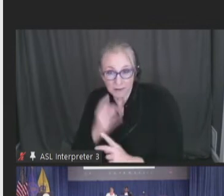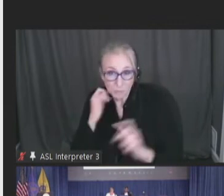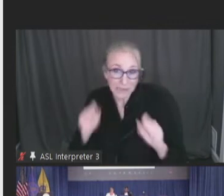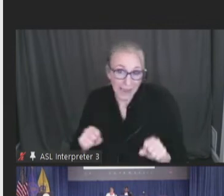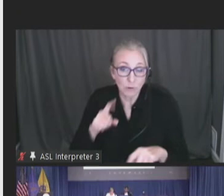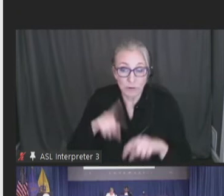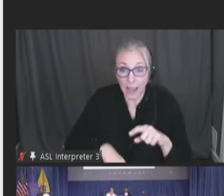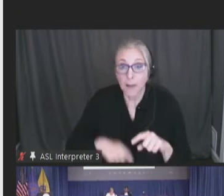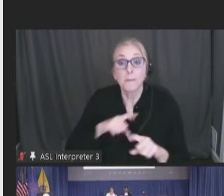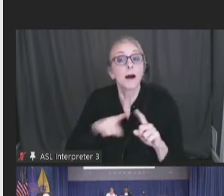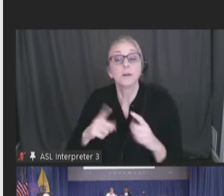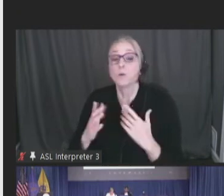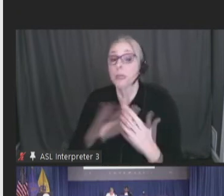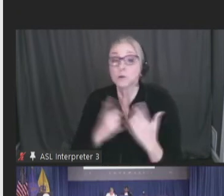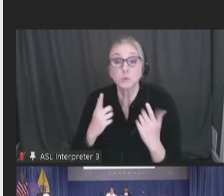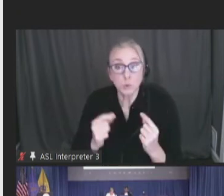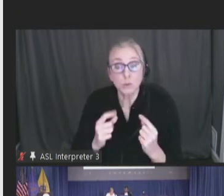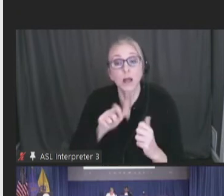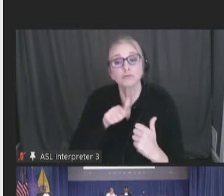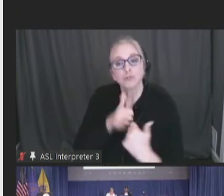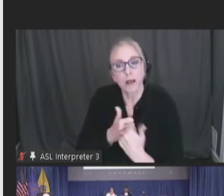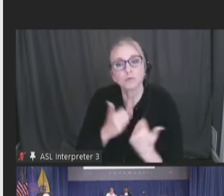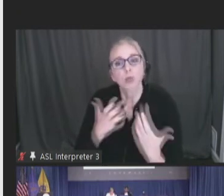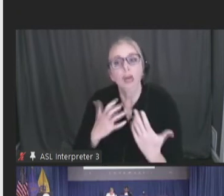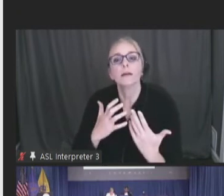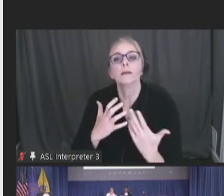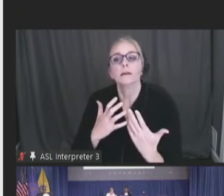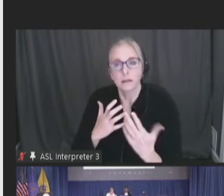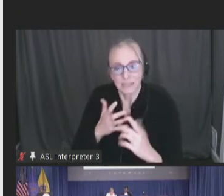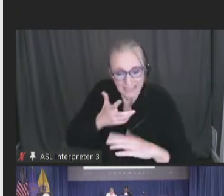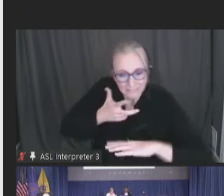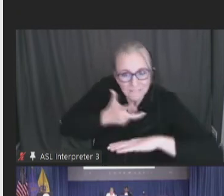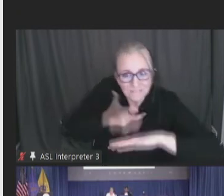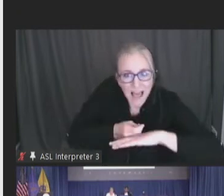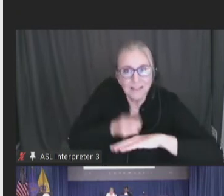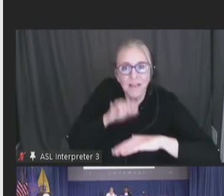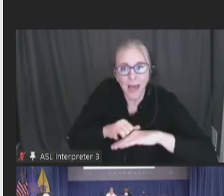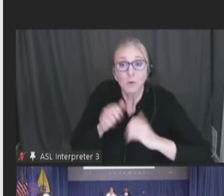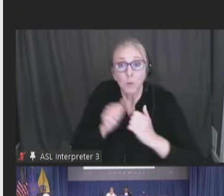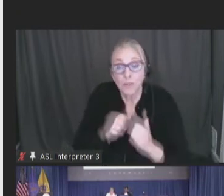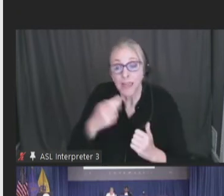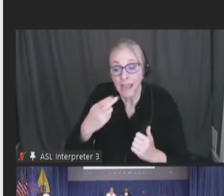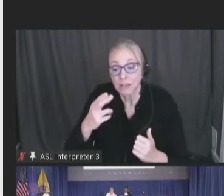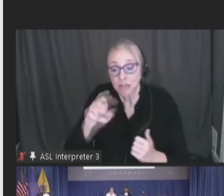What we do is our challenge. We infect guinea pigs with HSV-2, let them recover,